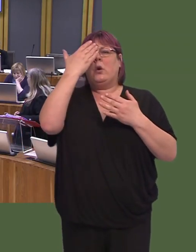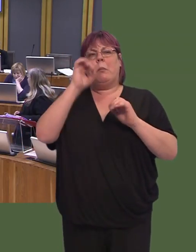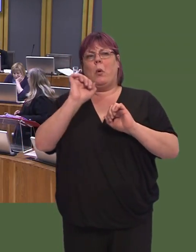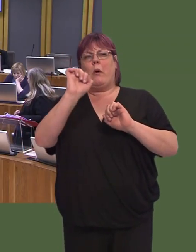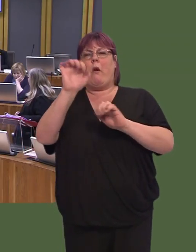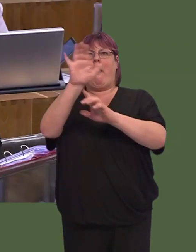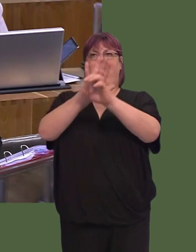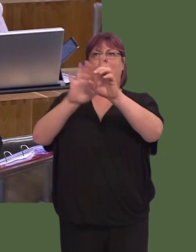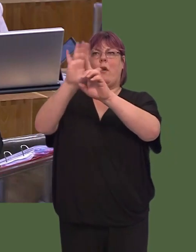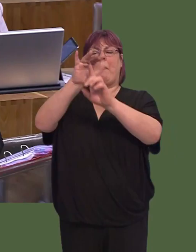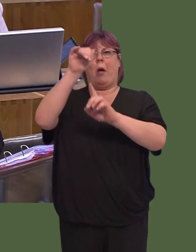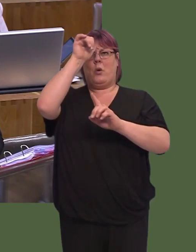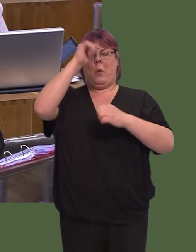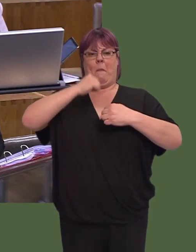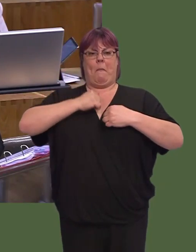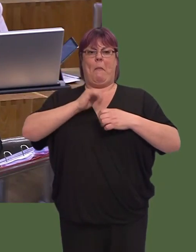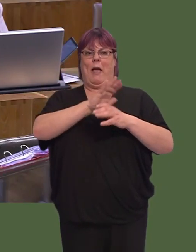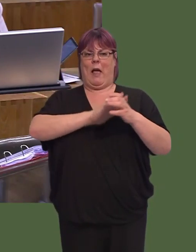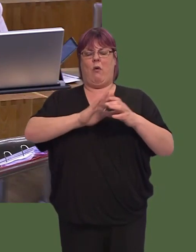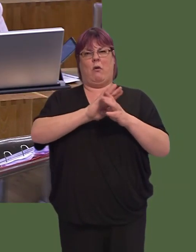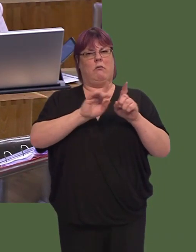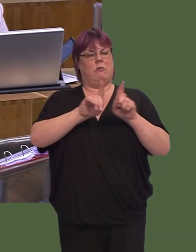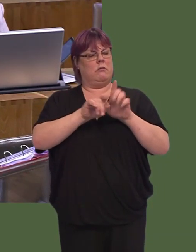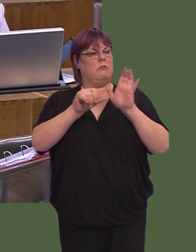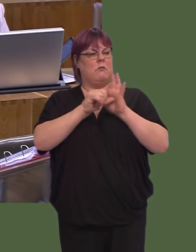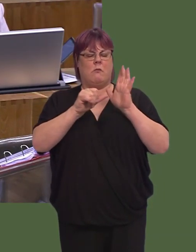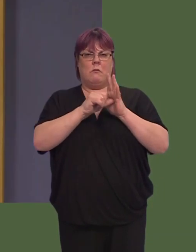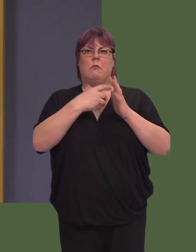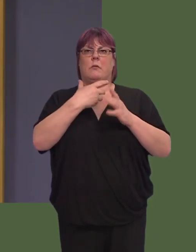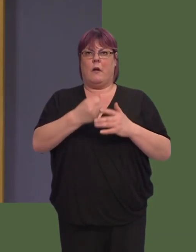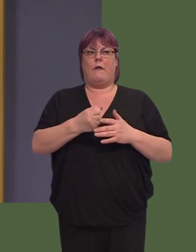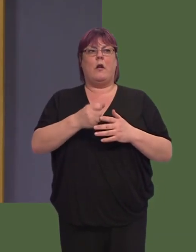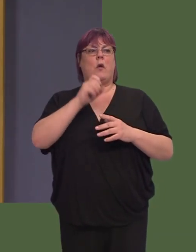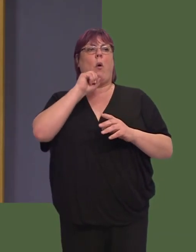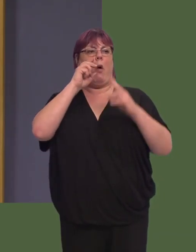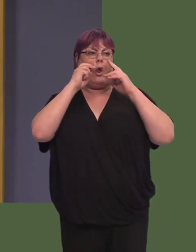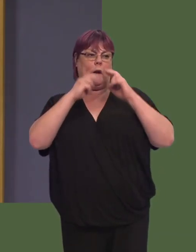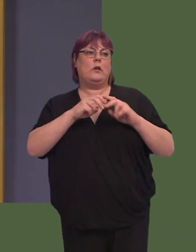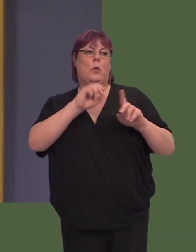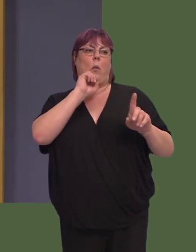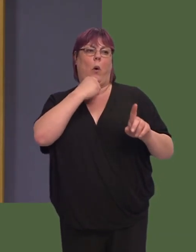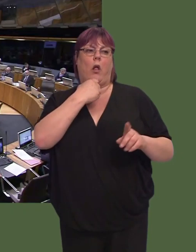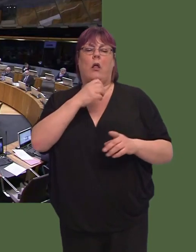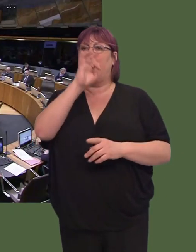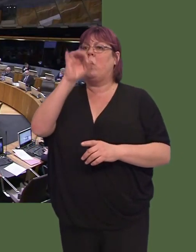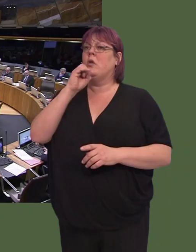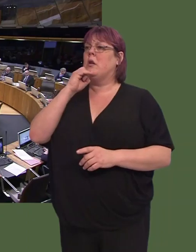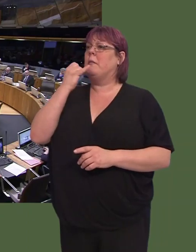my area, I have many of the same difficulties. We will certainly be looking at it again. Mike Hedges AM: 7.